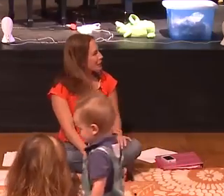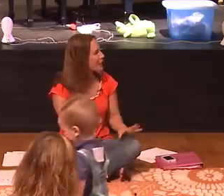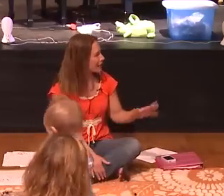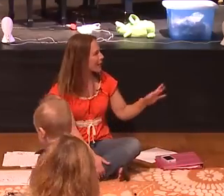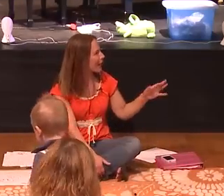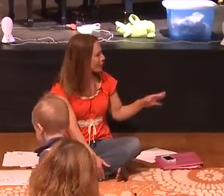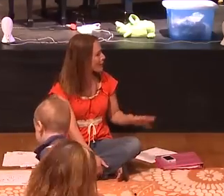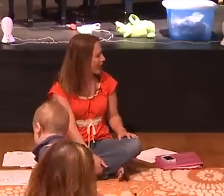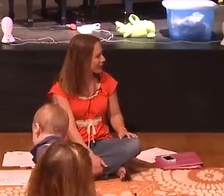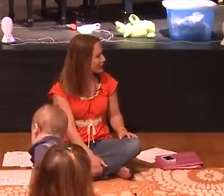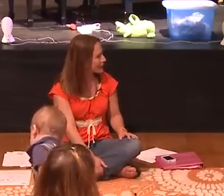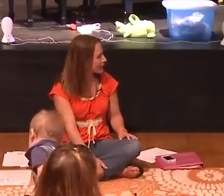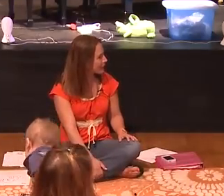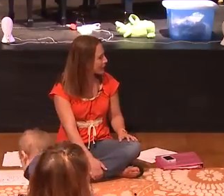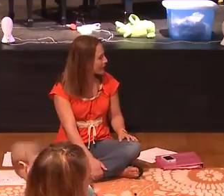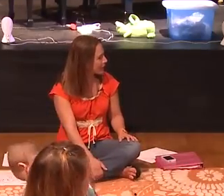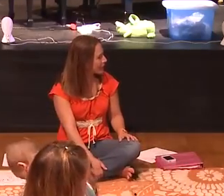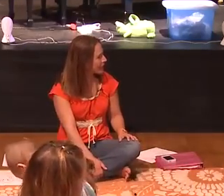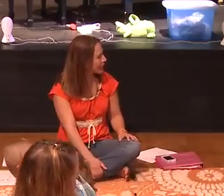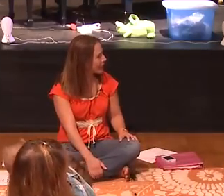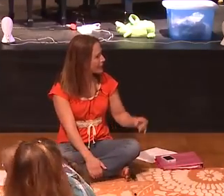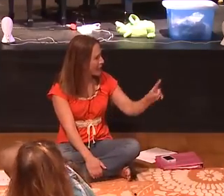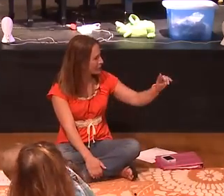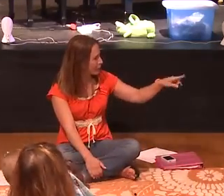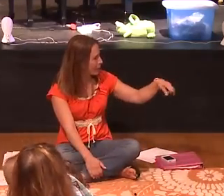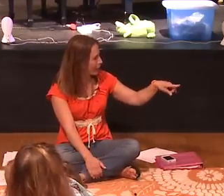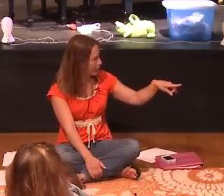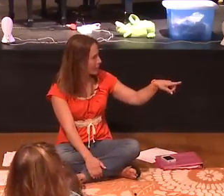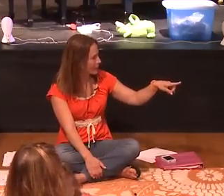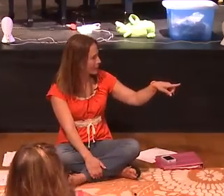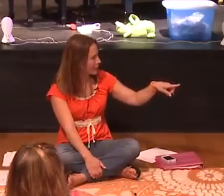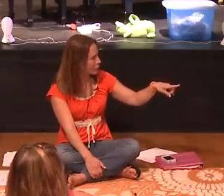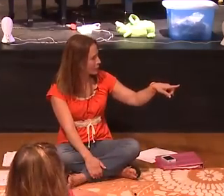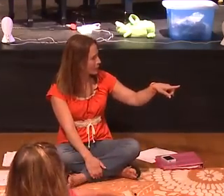He's got a handful of signs. He and Spencer are they about the same age?